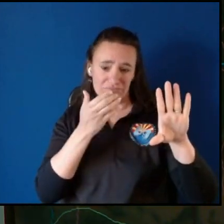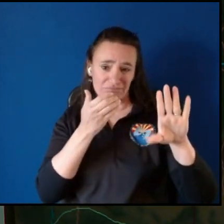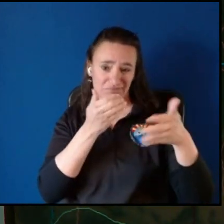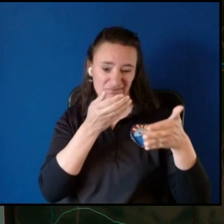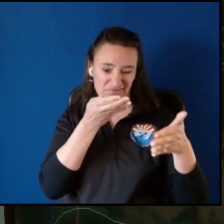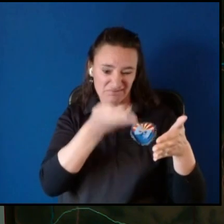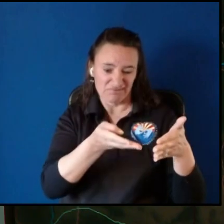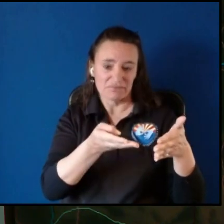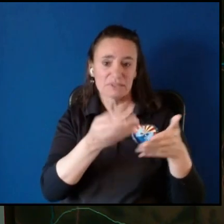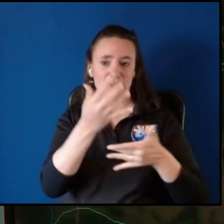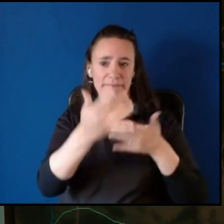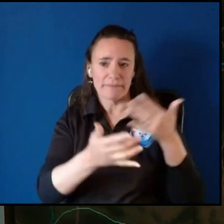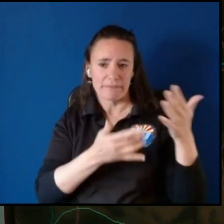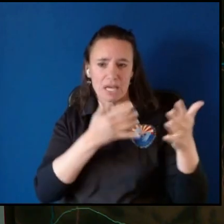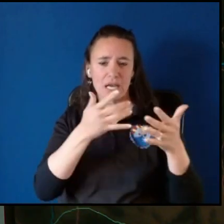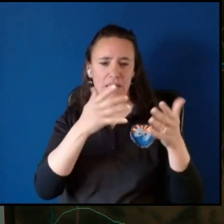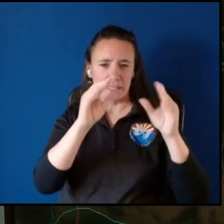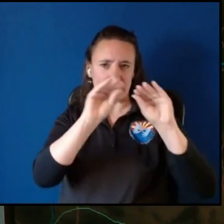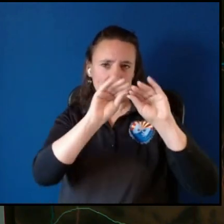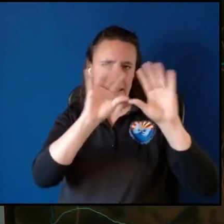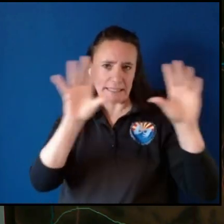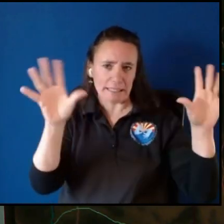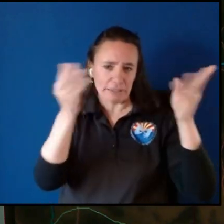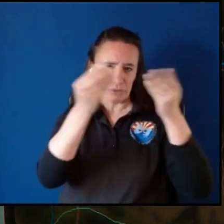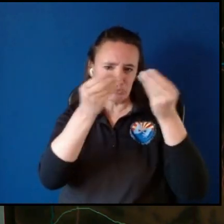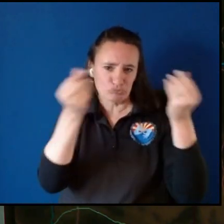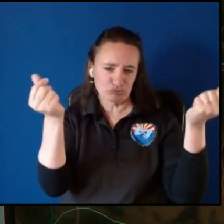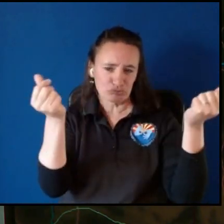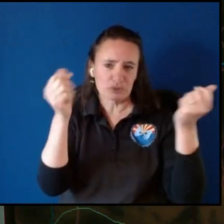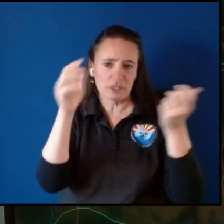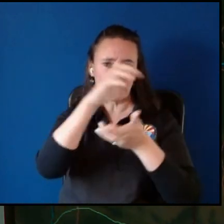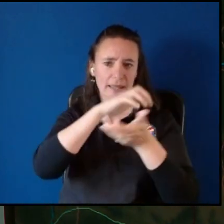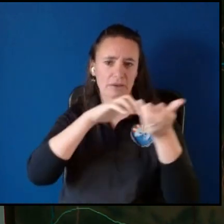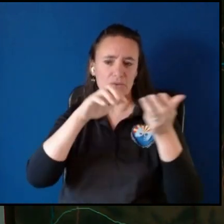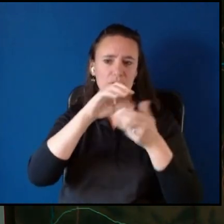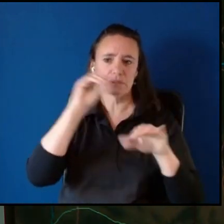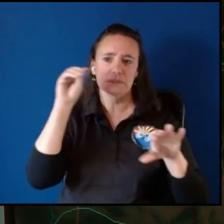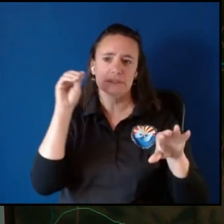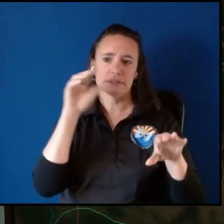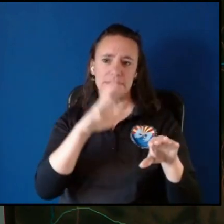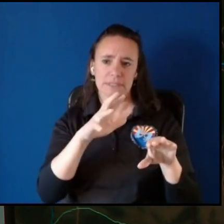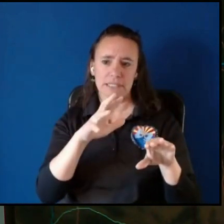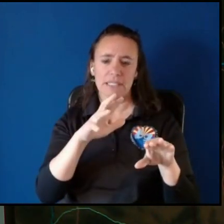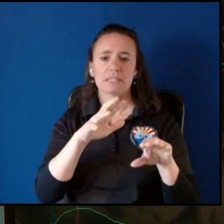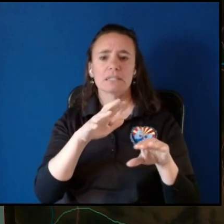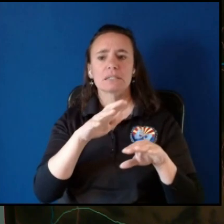clouds as they erode away. That'll give us some sunshine during the the late morning and early afternoon hours.